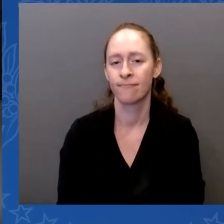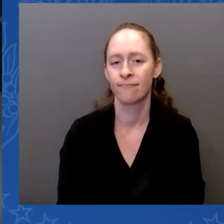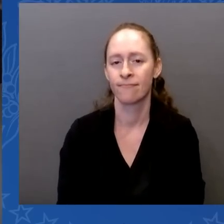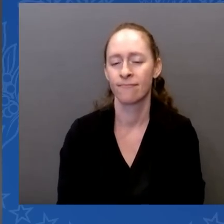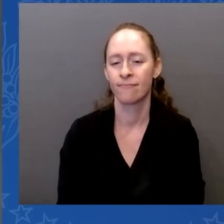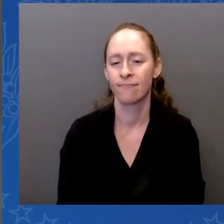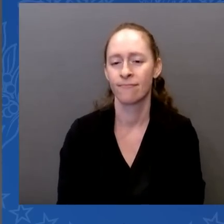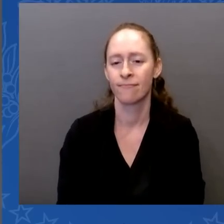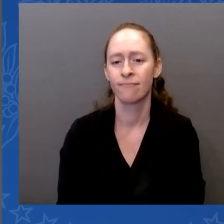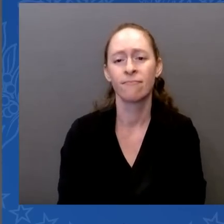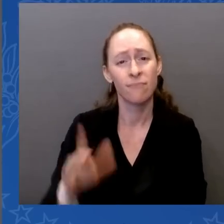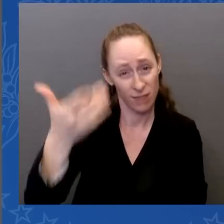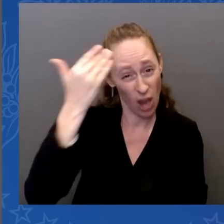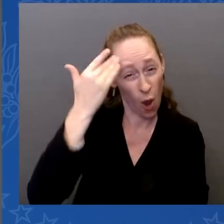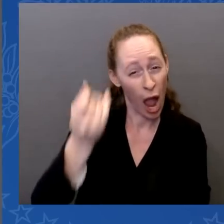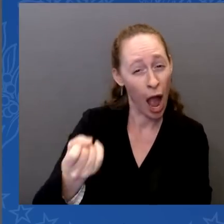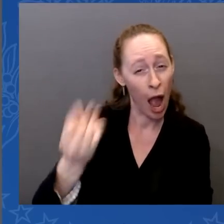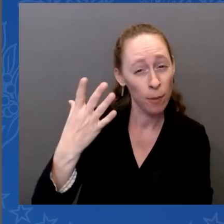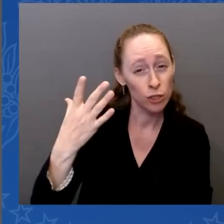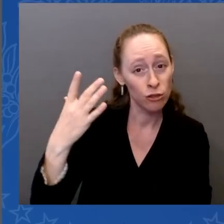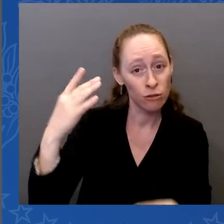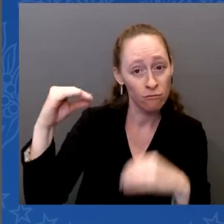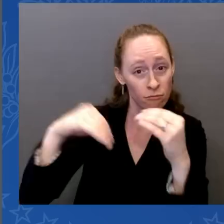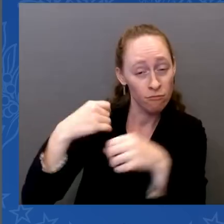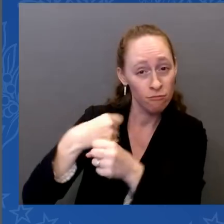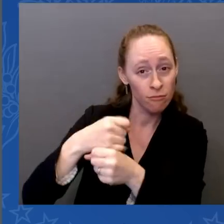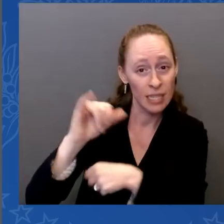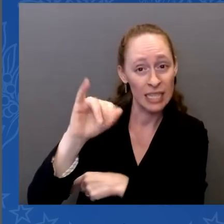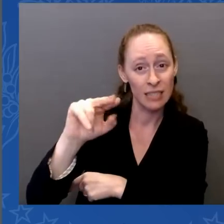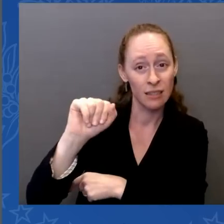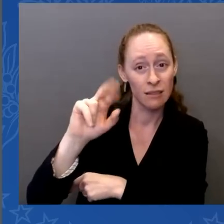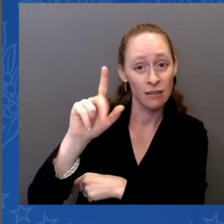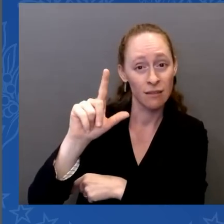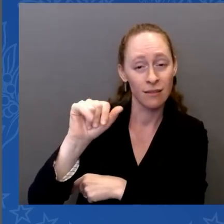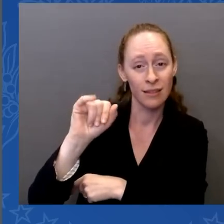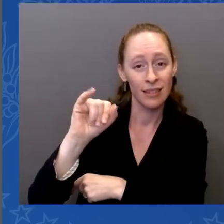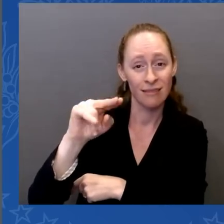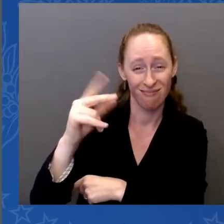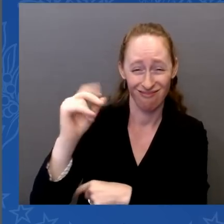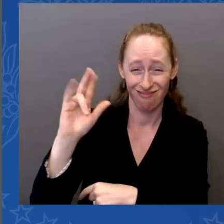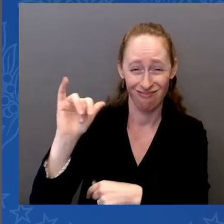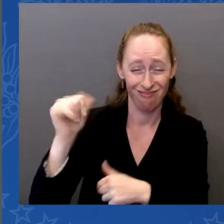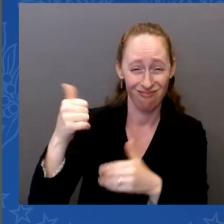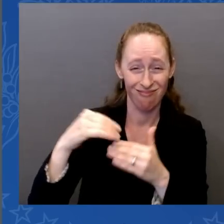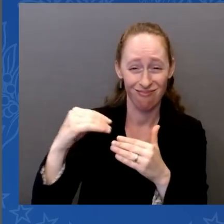And there's no patent on it. Ten bucks, okay? And they're charging, as Bob told you